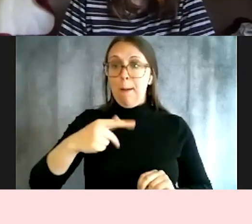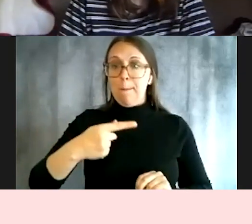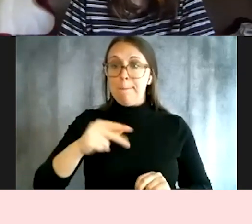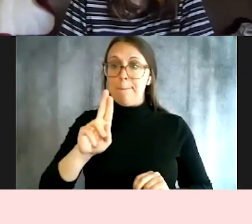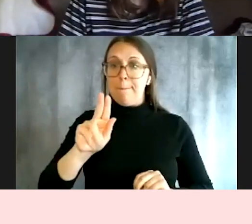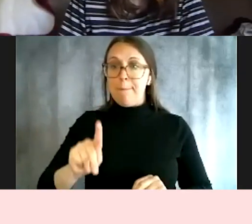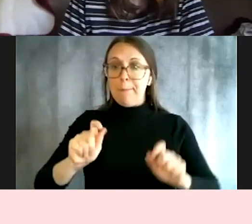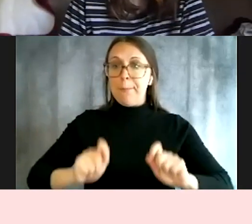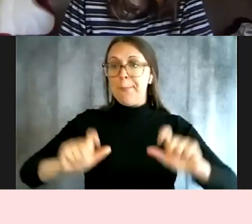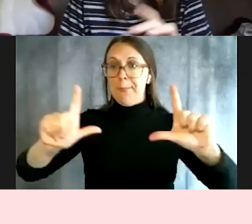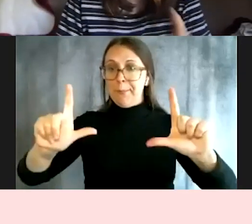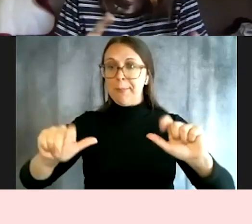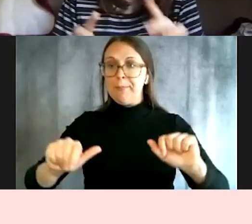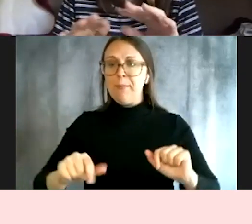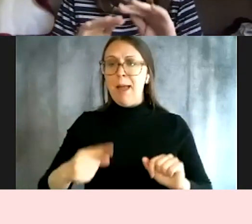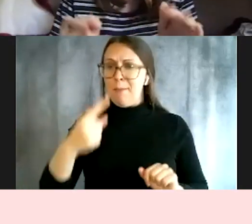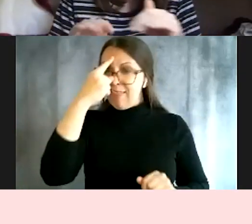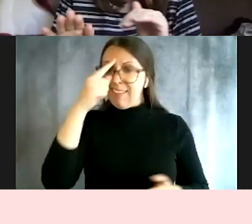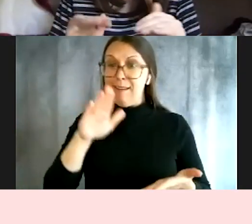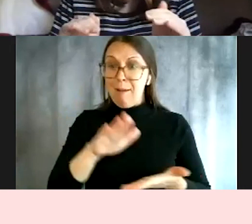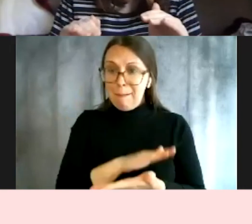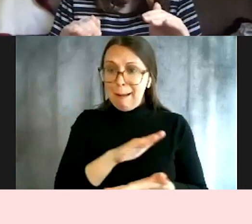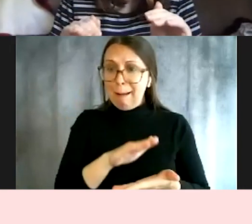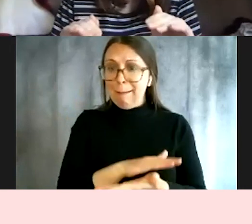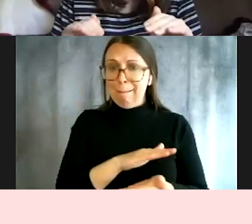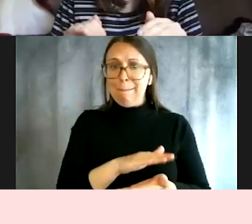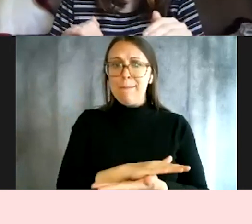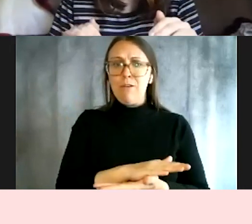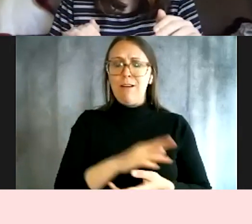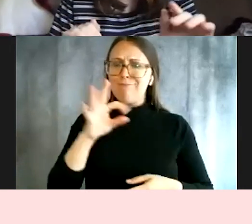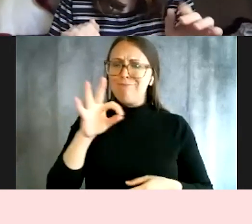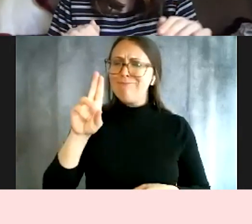they're very interesting to interact with and move the pieces around and they can give you